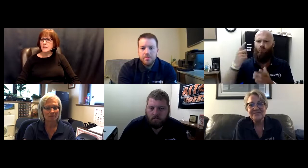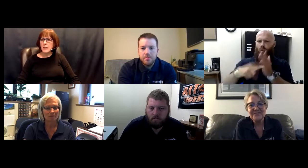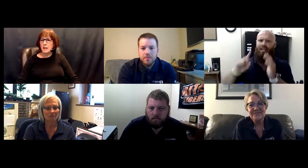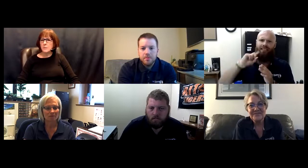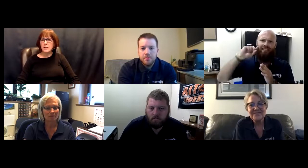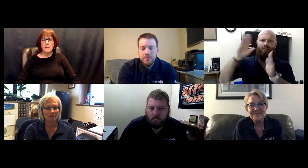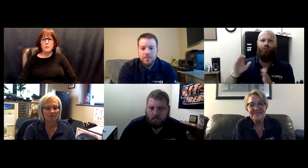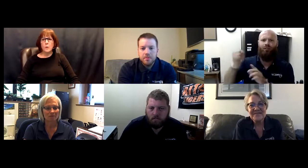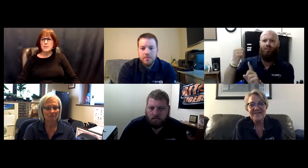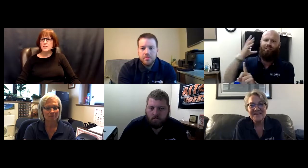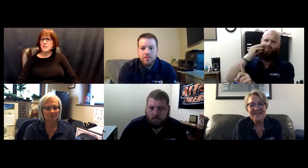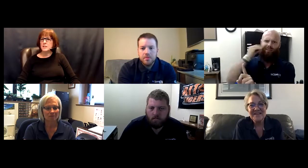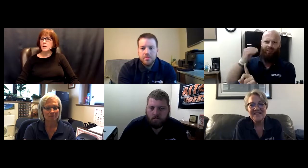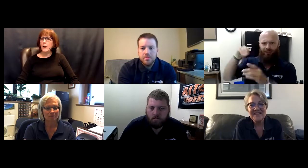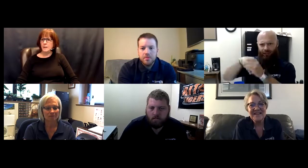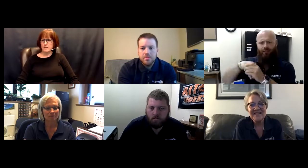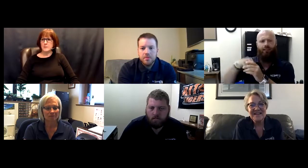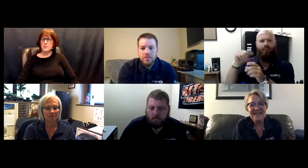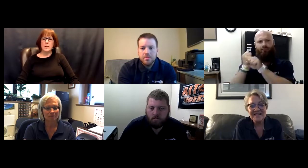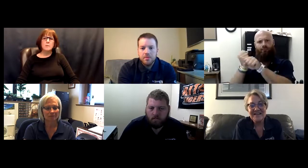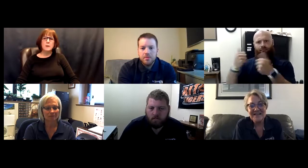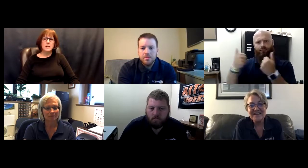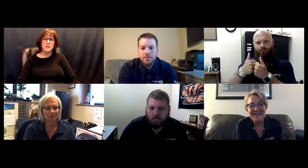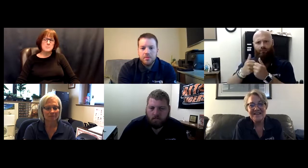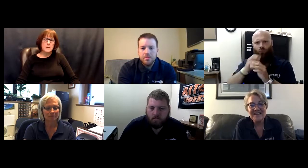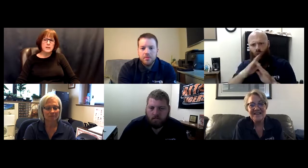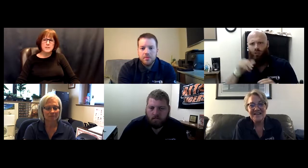game and everyone just sits there quietly so everyone can experience